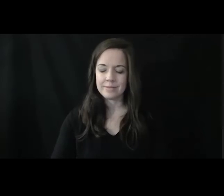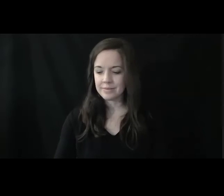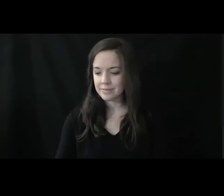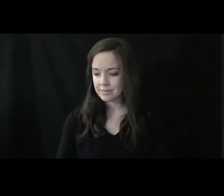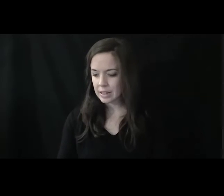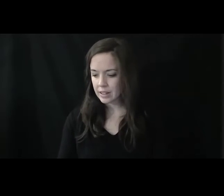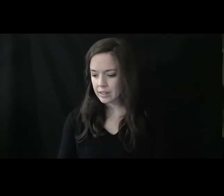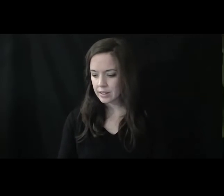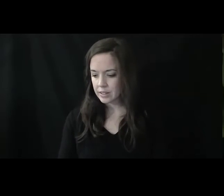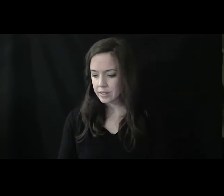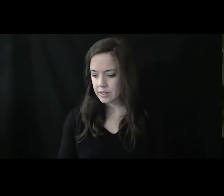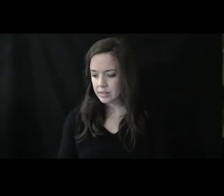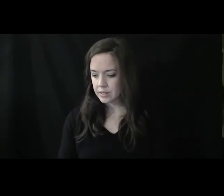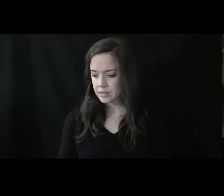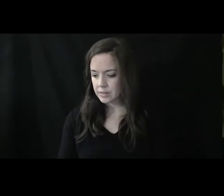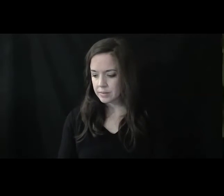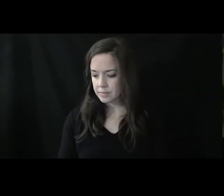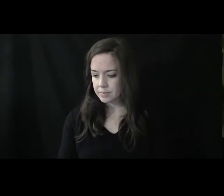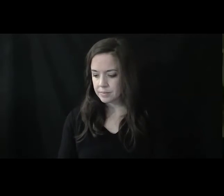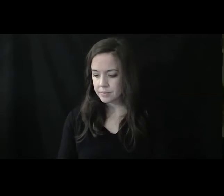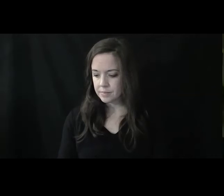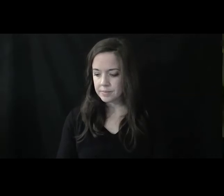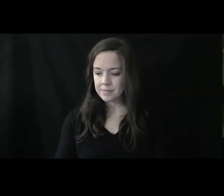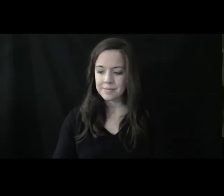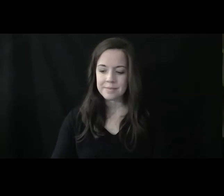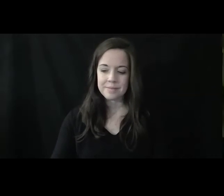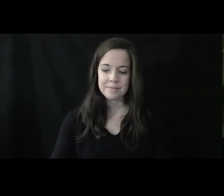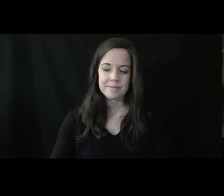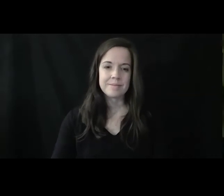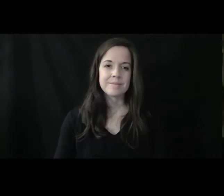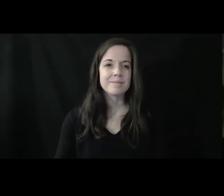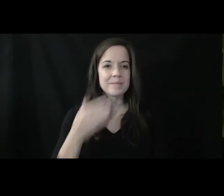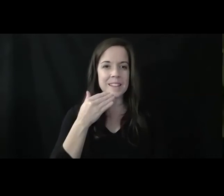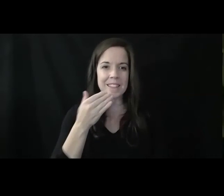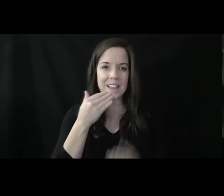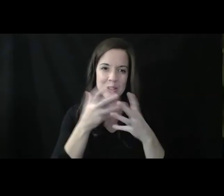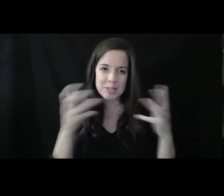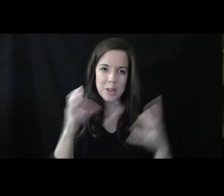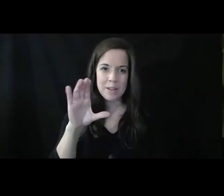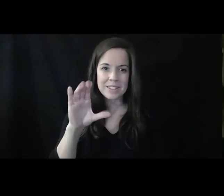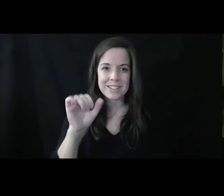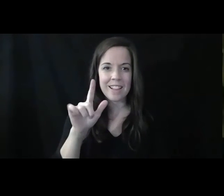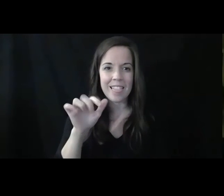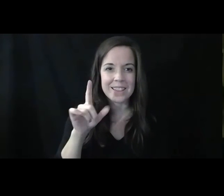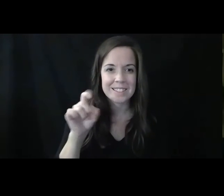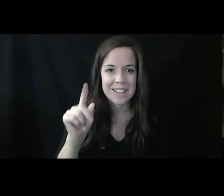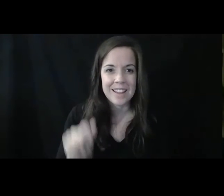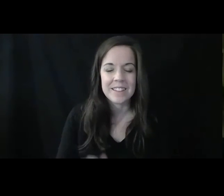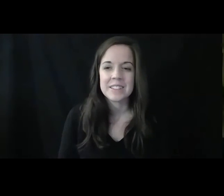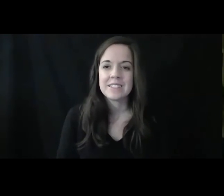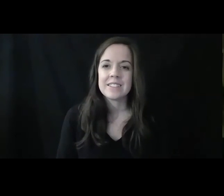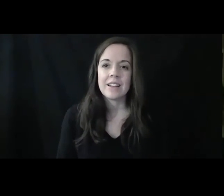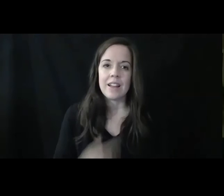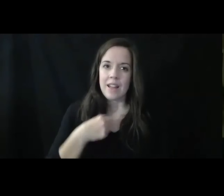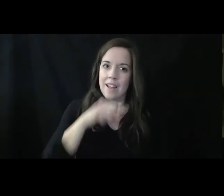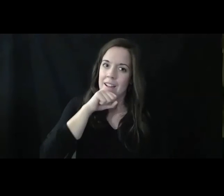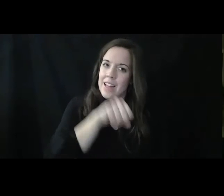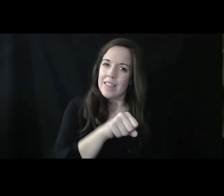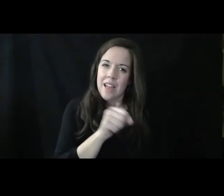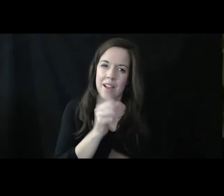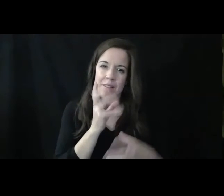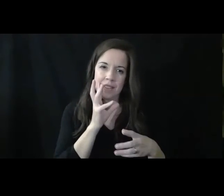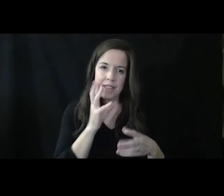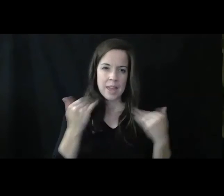Thank you so much, Callista. I love the embodied-ness of these poems that we’re hearing